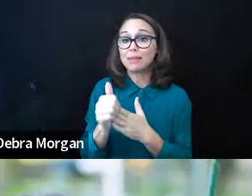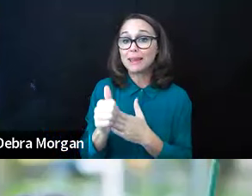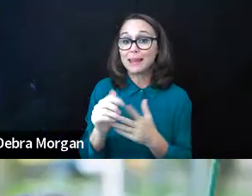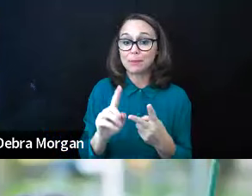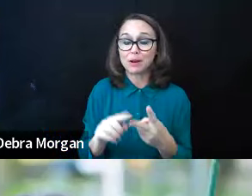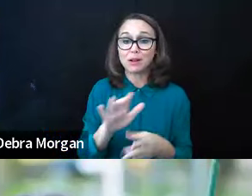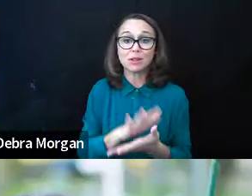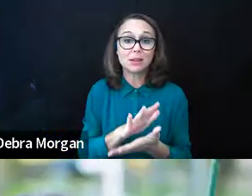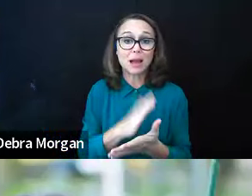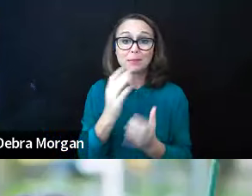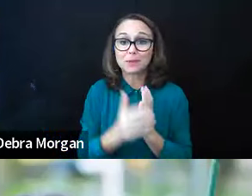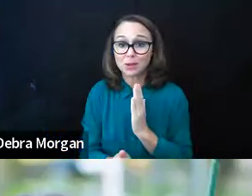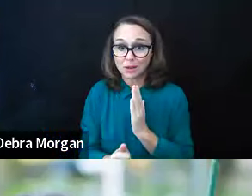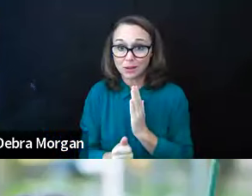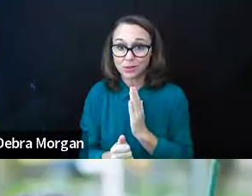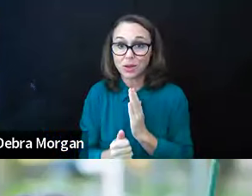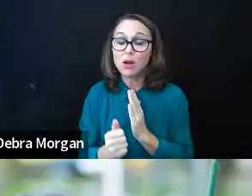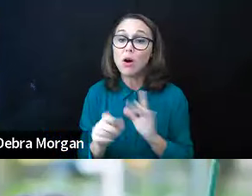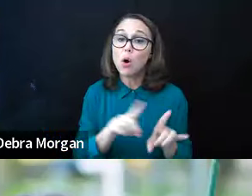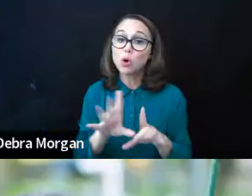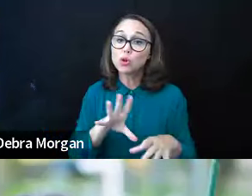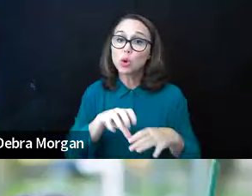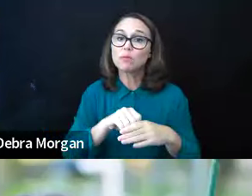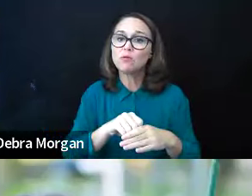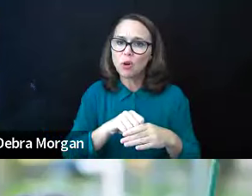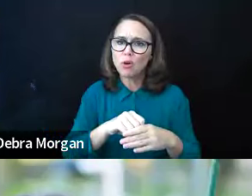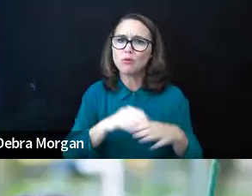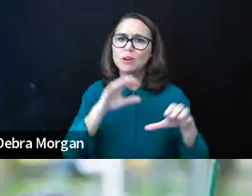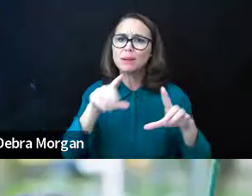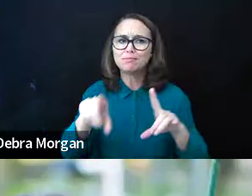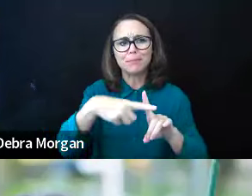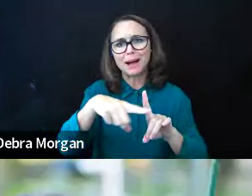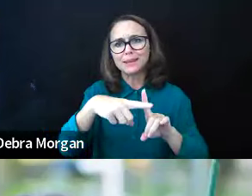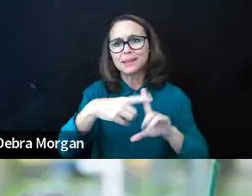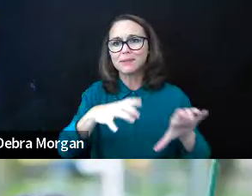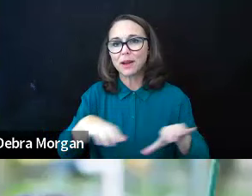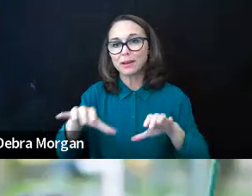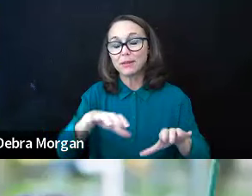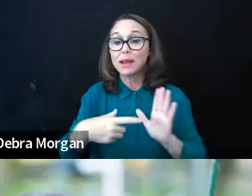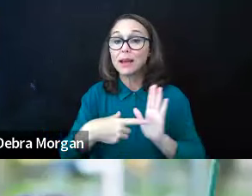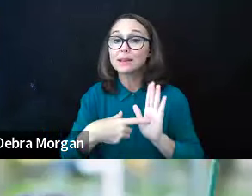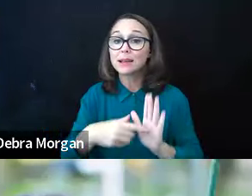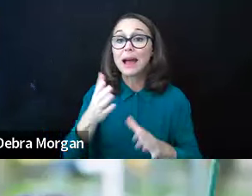skills and to be involved in positive activities. One example is after school matters which offers